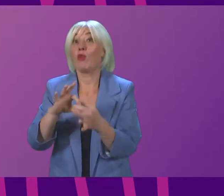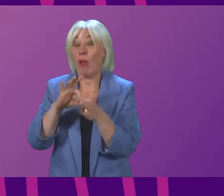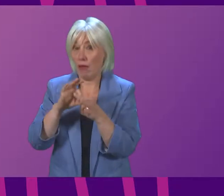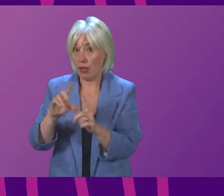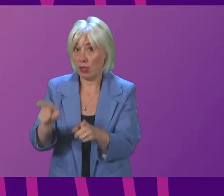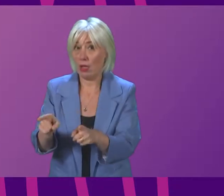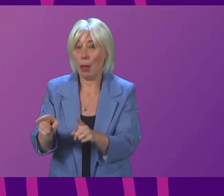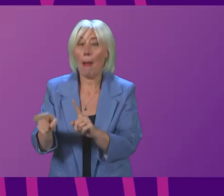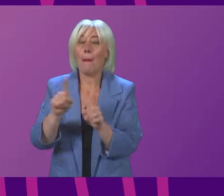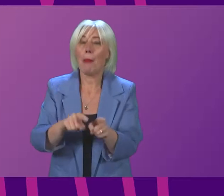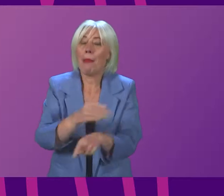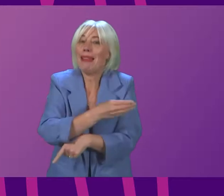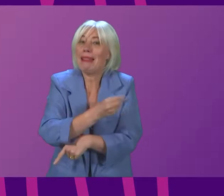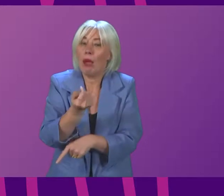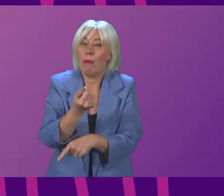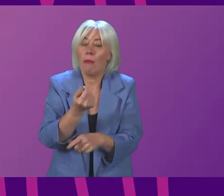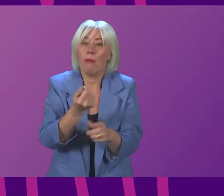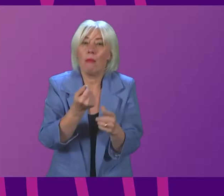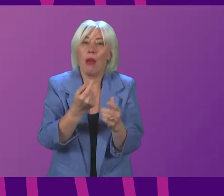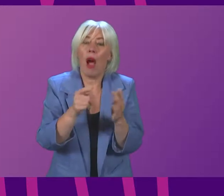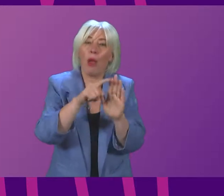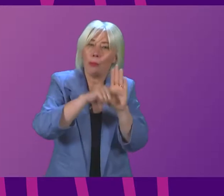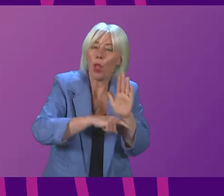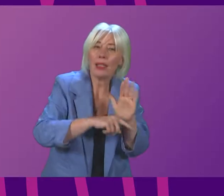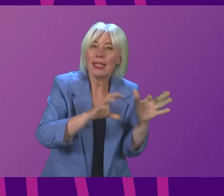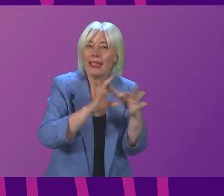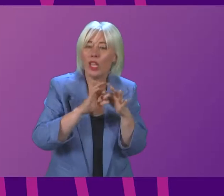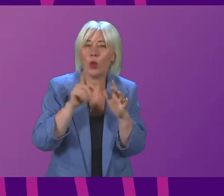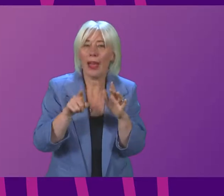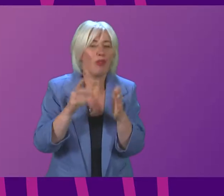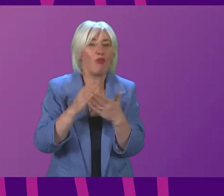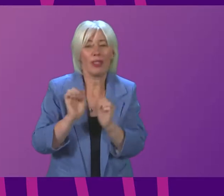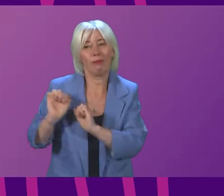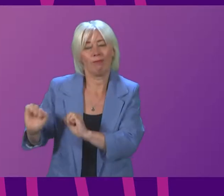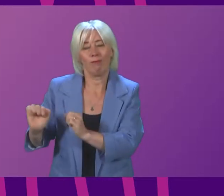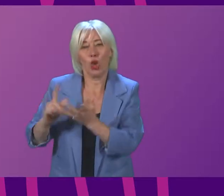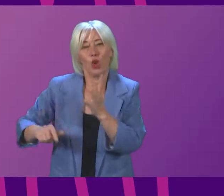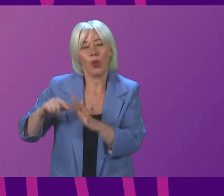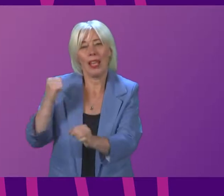but some questions about asylum policy are reserved issues for the United Kingdom Government.